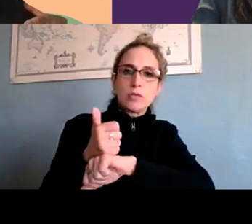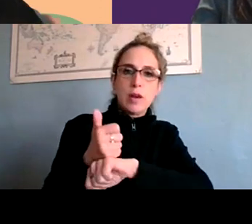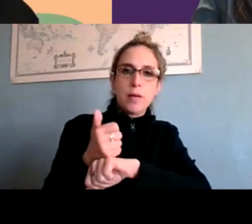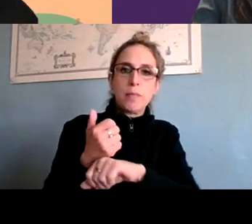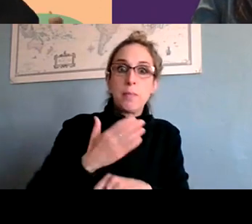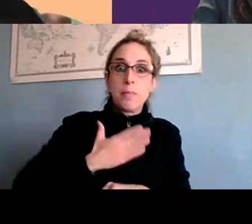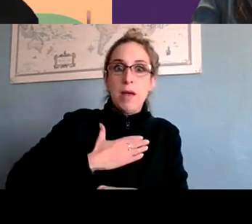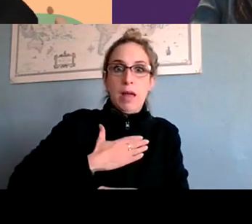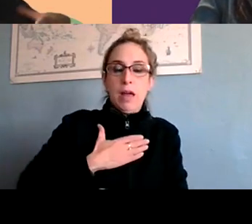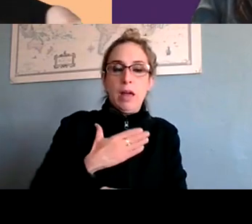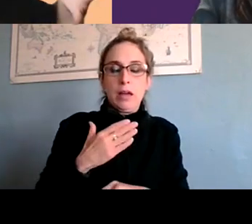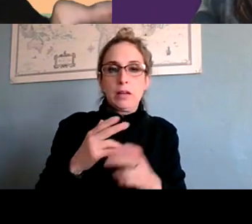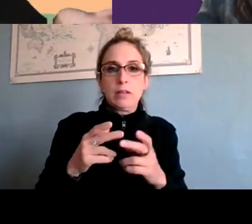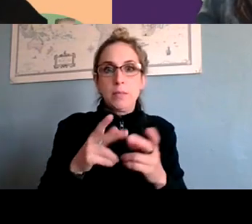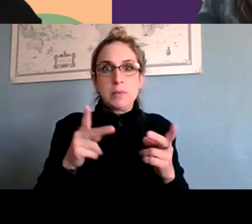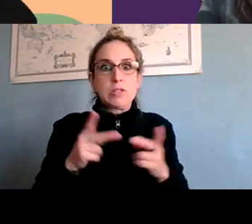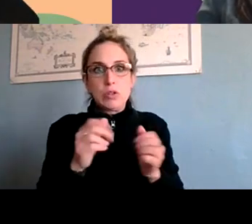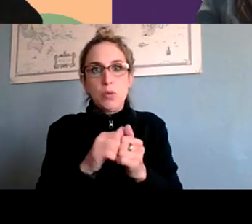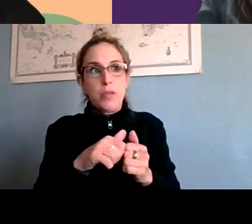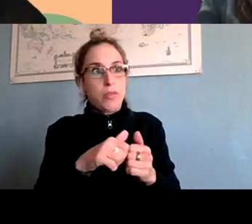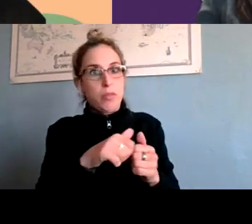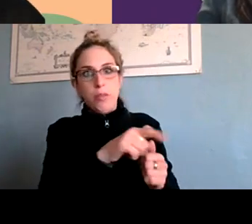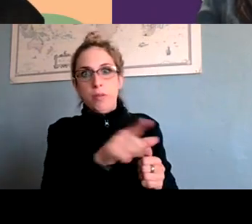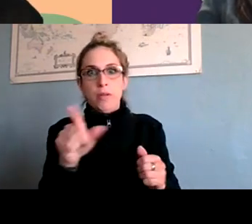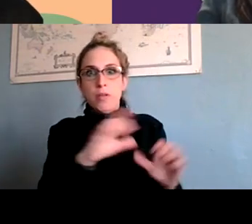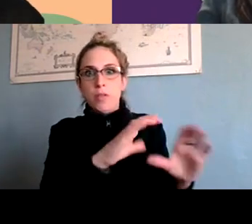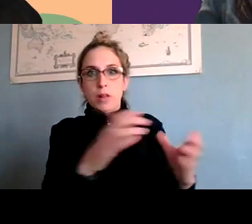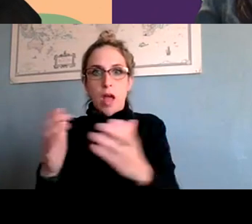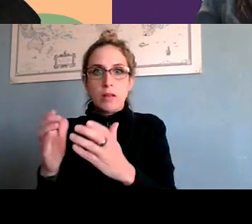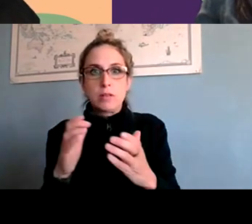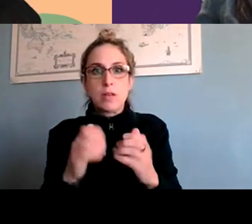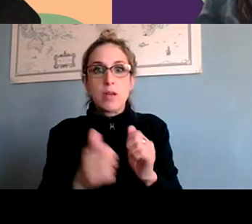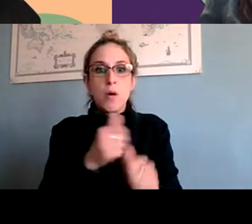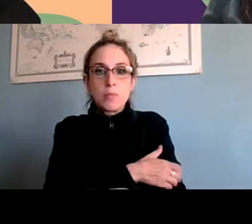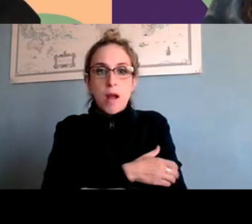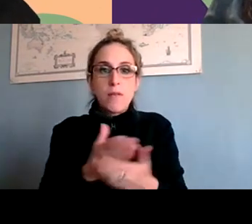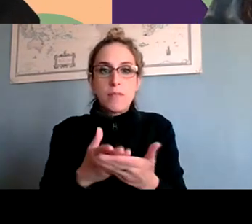Kyle Livie (he/him/his): My personality, with the rest of the classes, the most powerful thing you can say in this classes, I do not know.